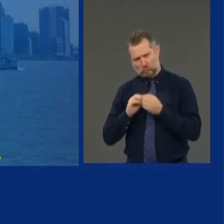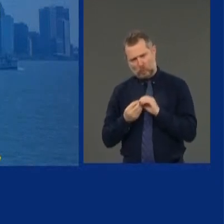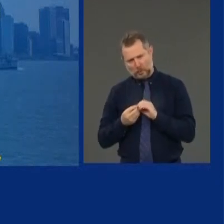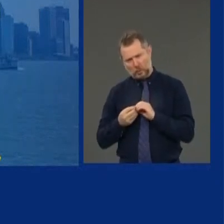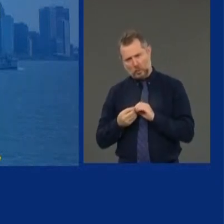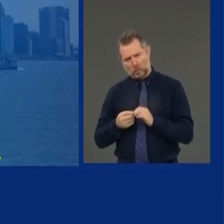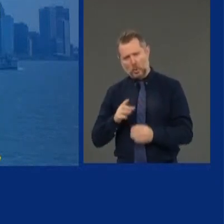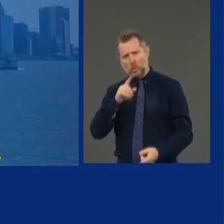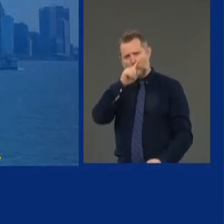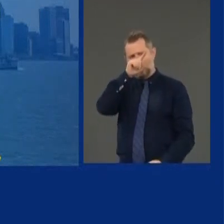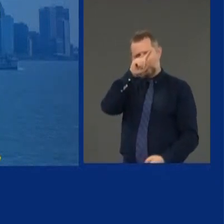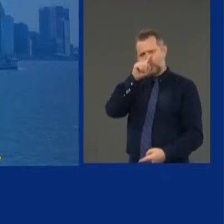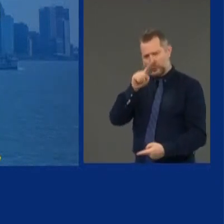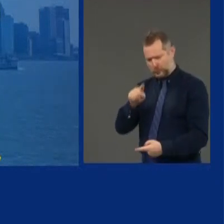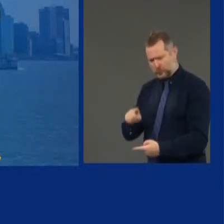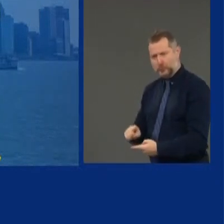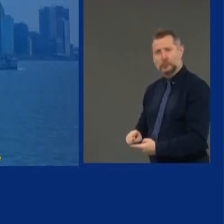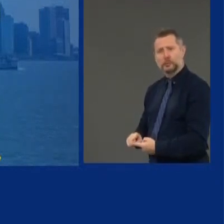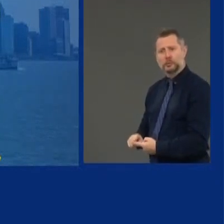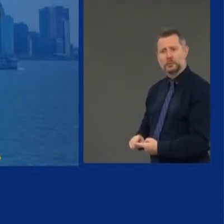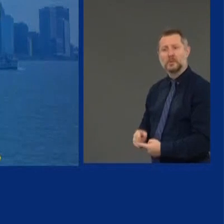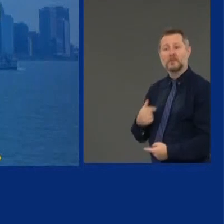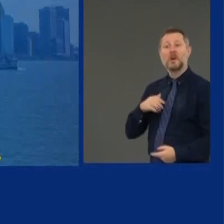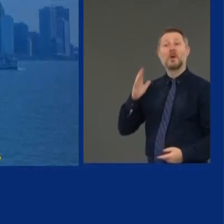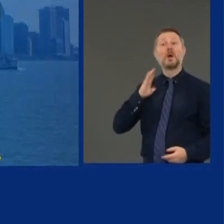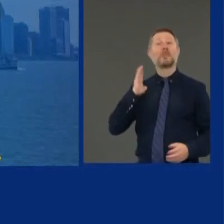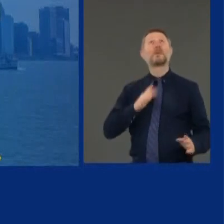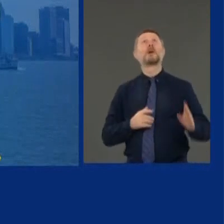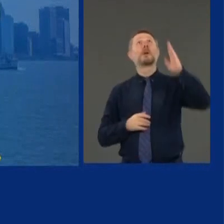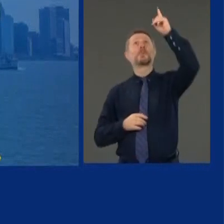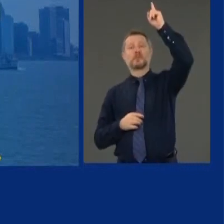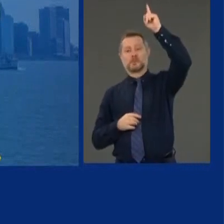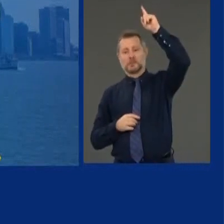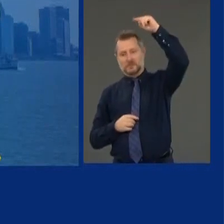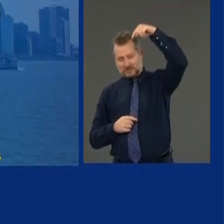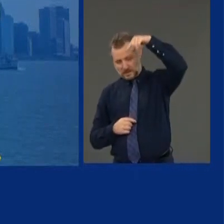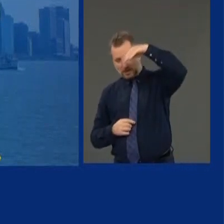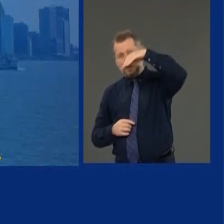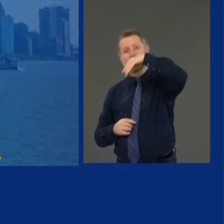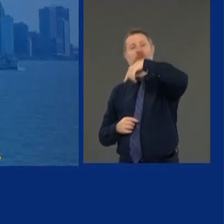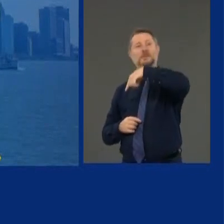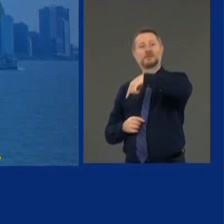TO CLIMB.